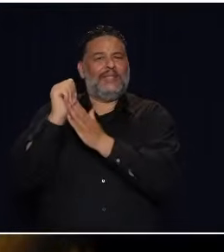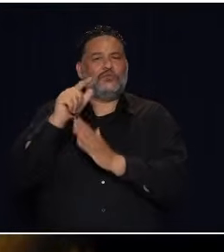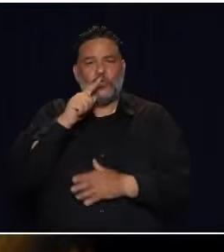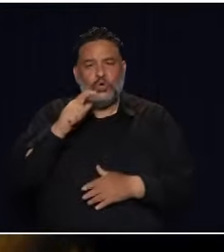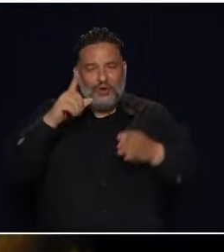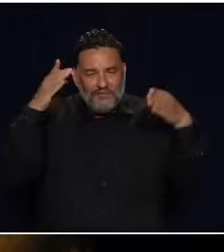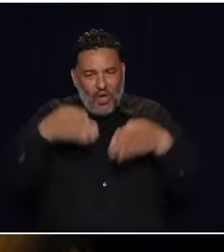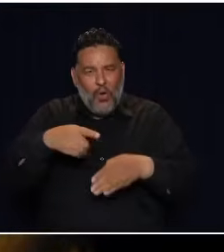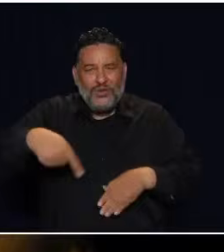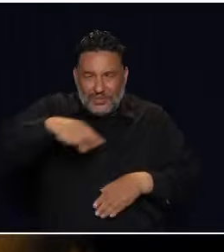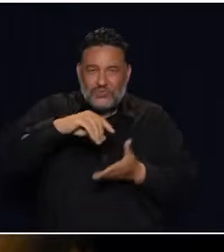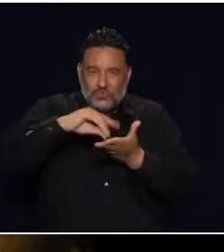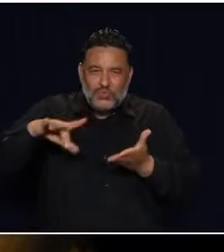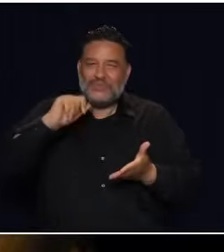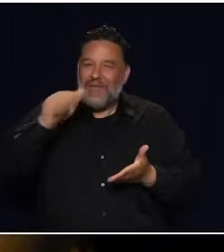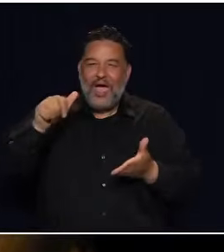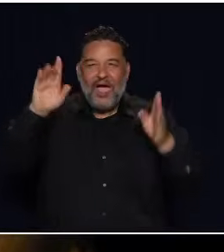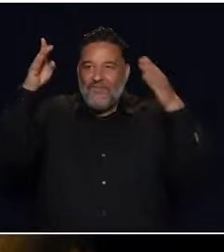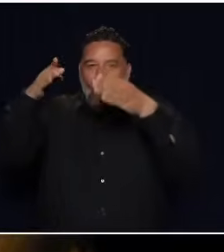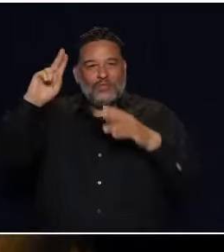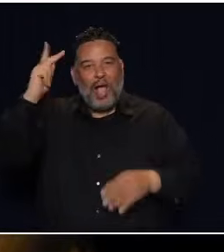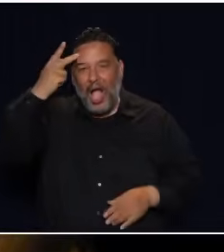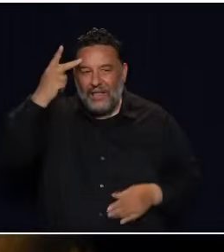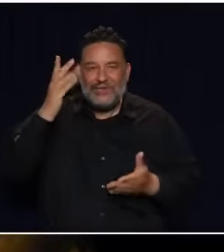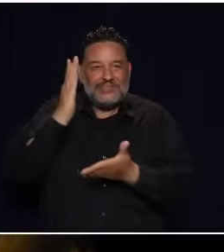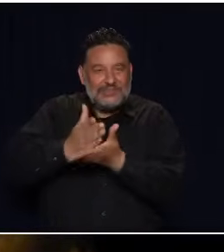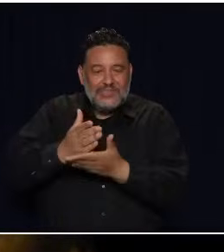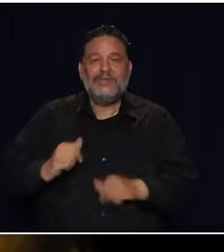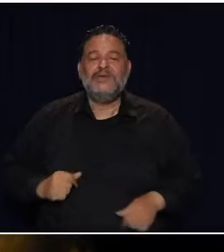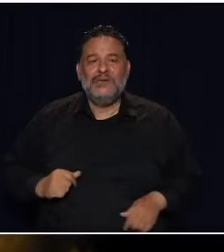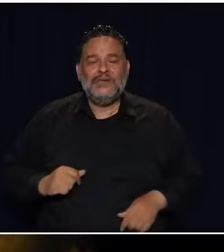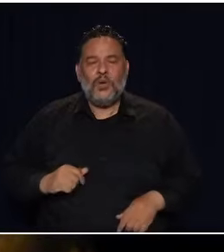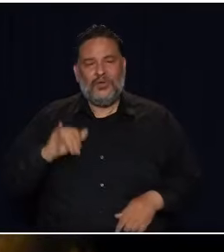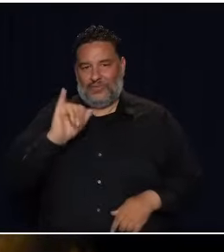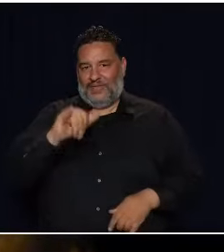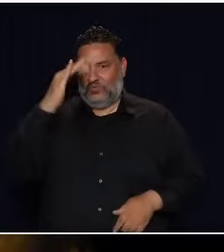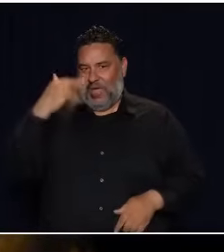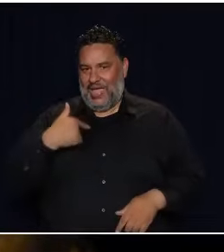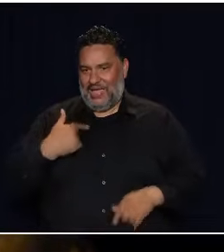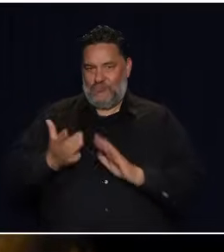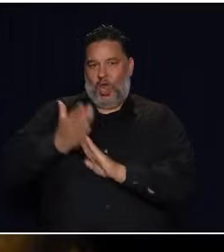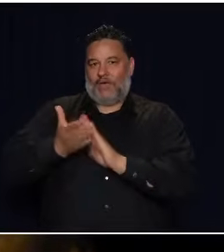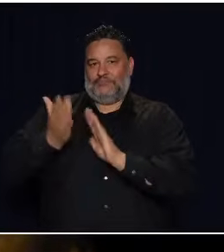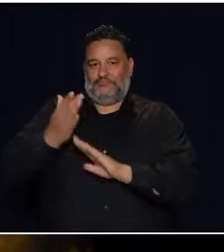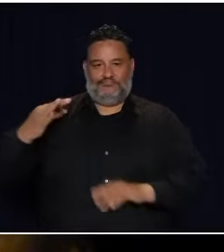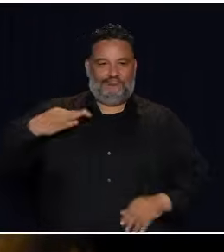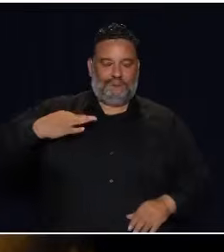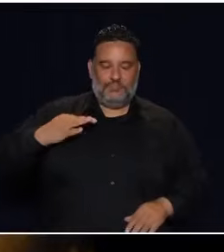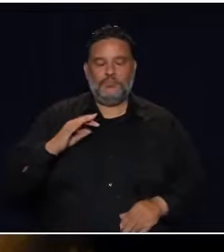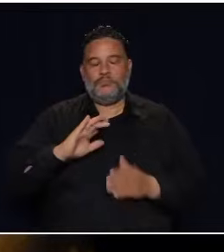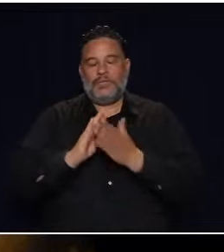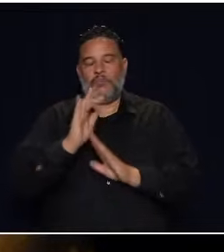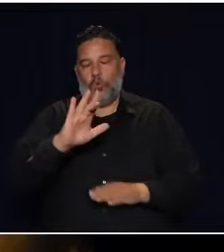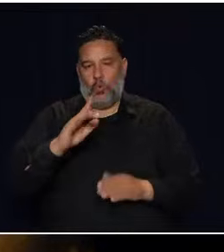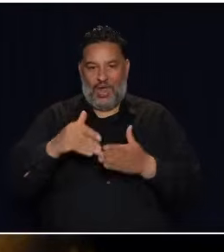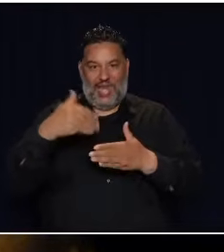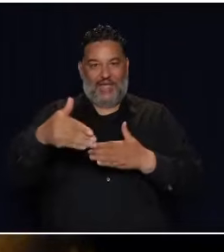NEED TO SUCCEED? FAMILIES WANT LEADERS WHO WILL FOCUS ON OUR STUDENTS, NOT POLITICS.